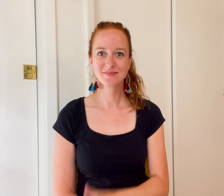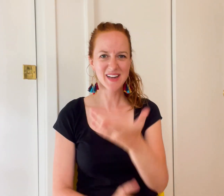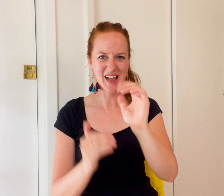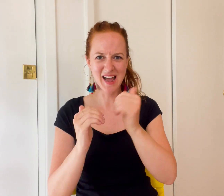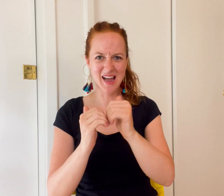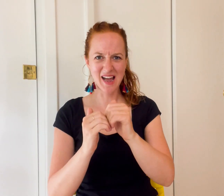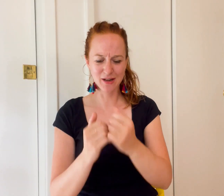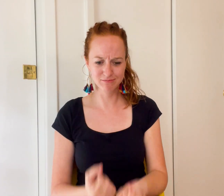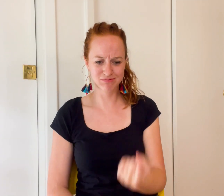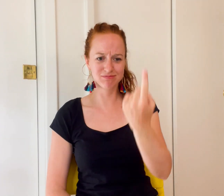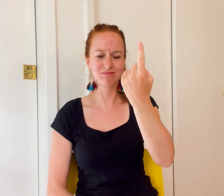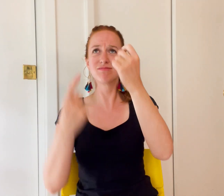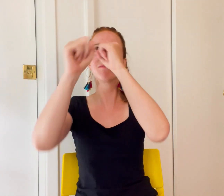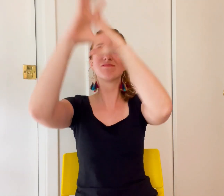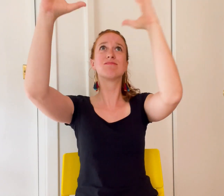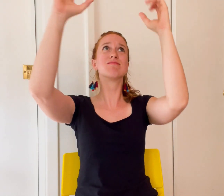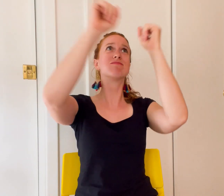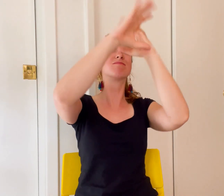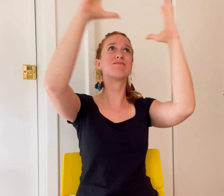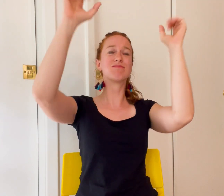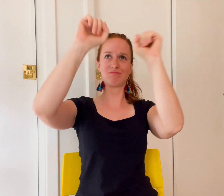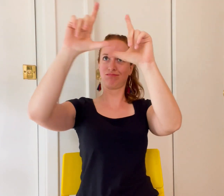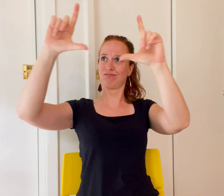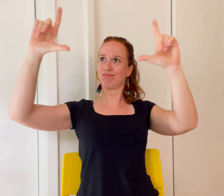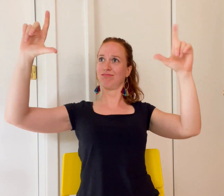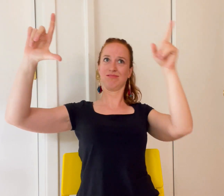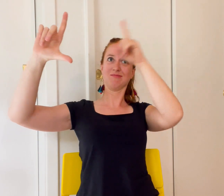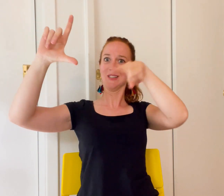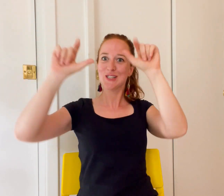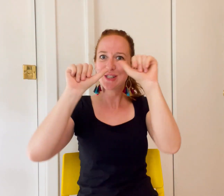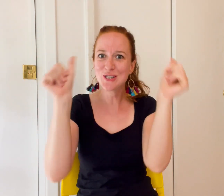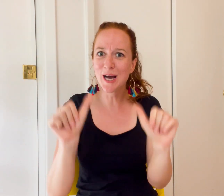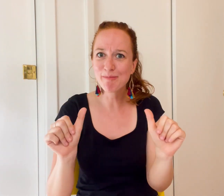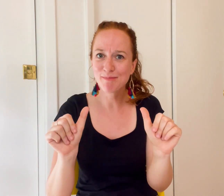How do fireworks make shapes?